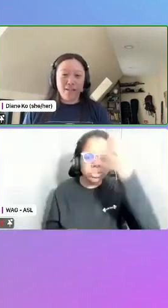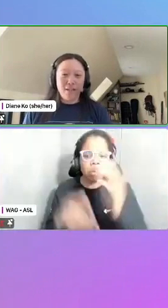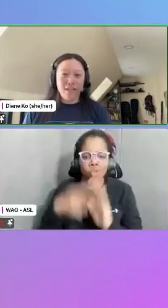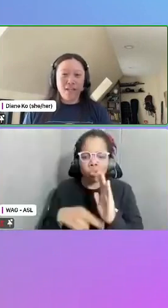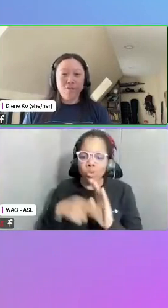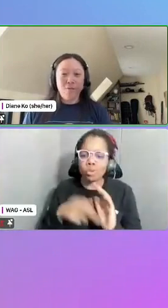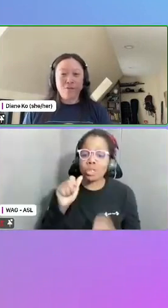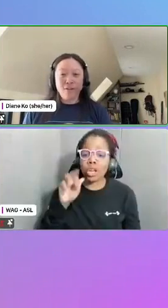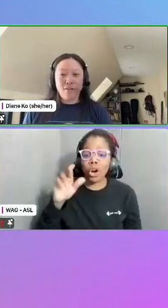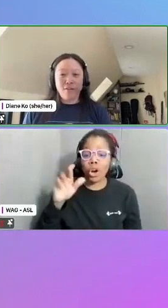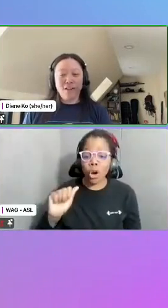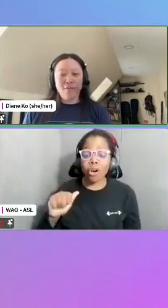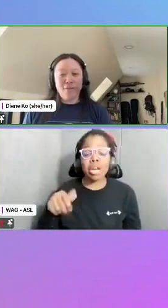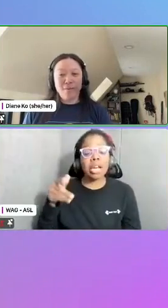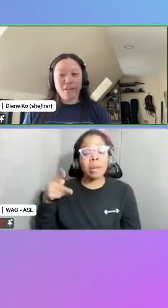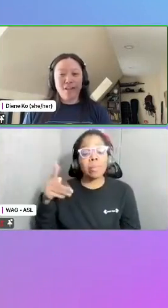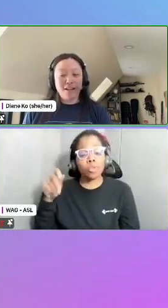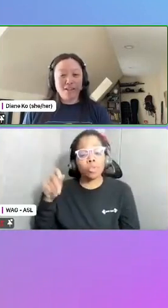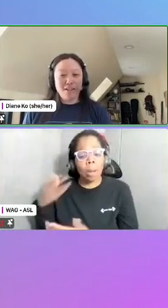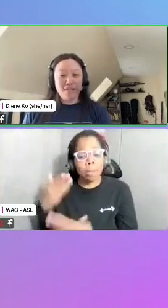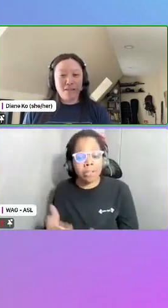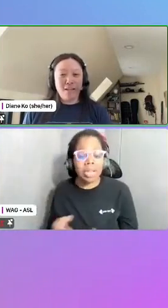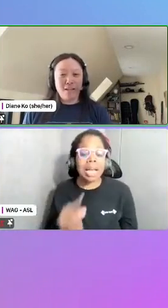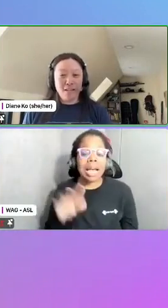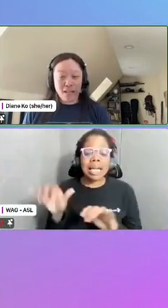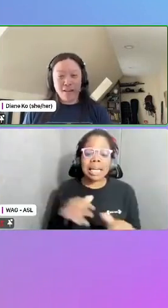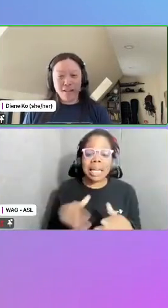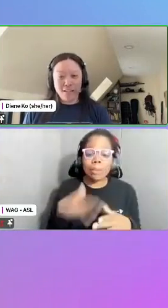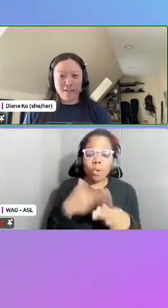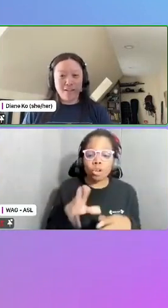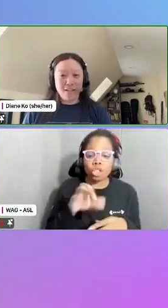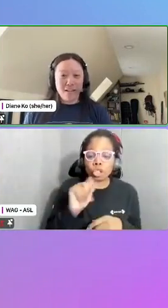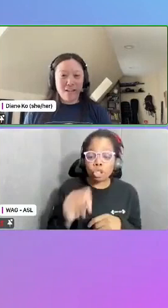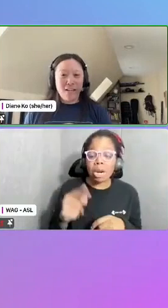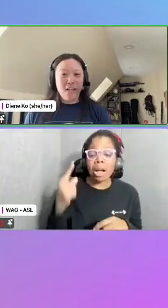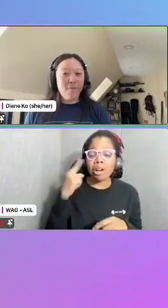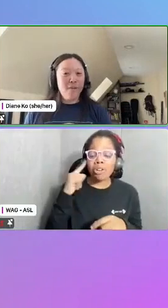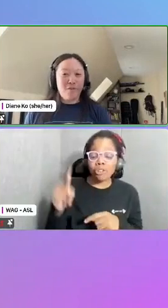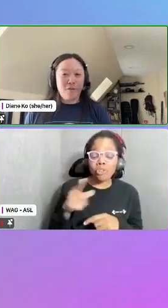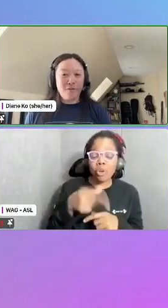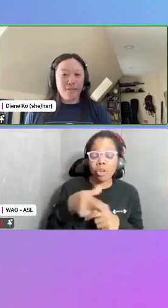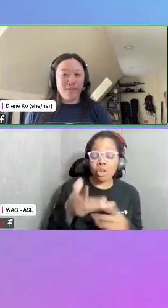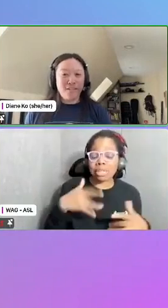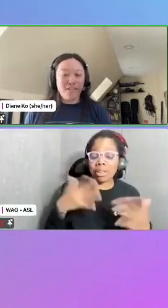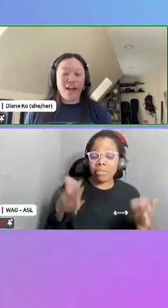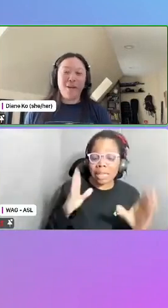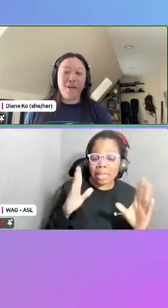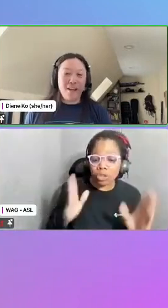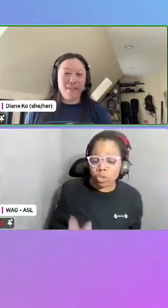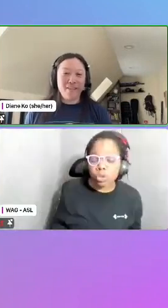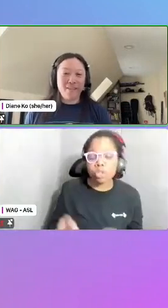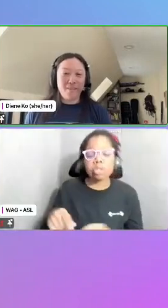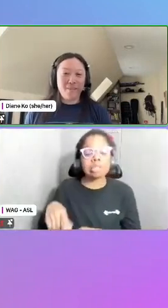props, you might define a set of props that you're expecting, but otherwise, you let the consumer pass in whatever props they want to